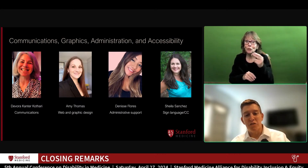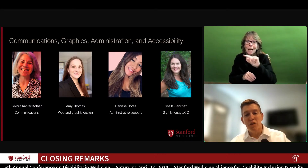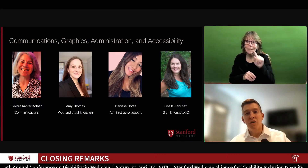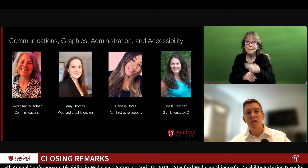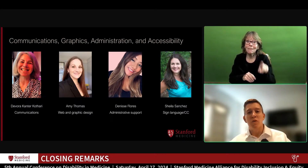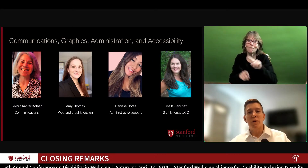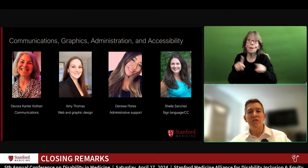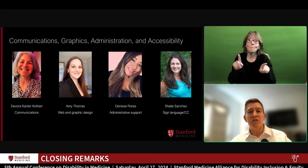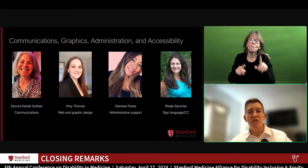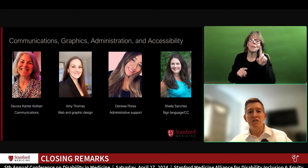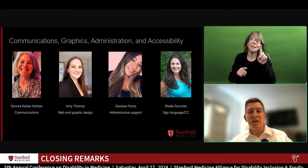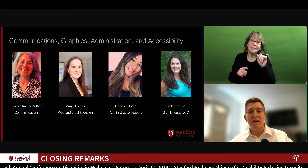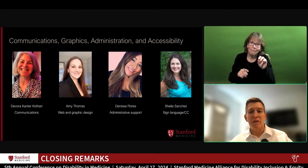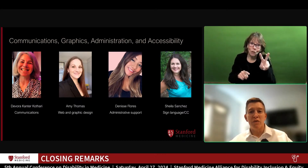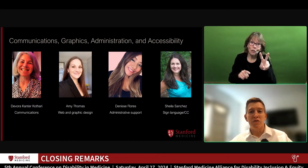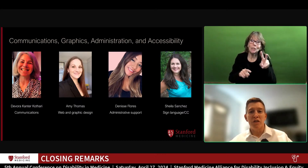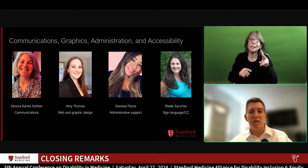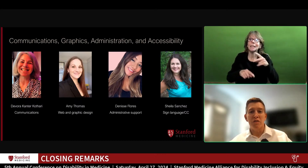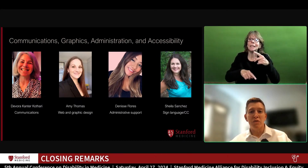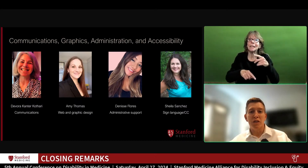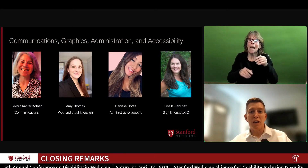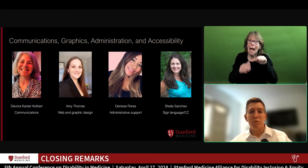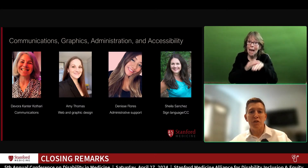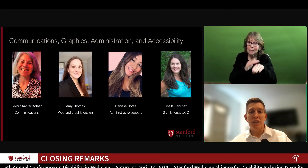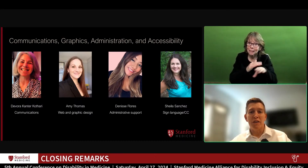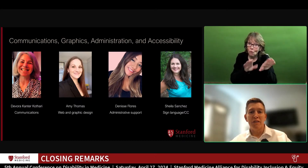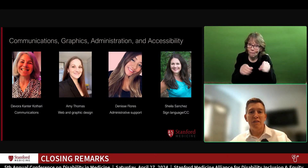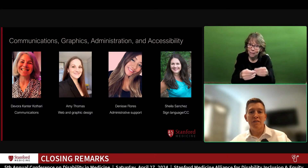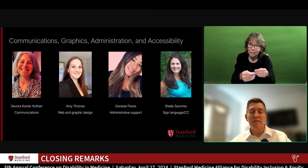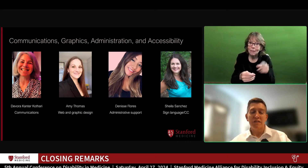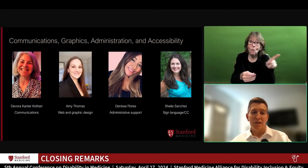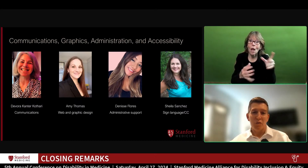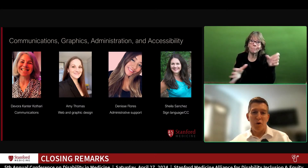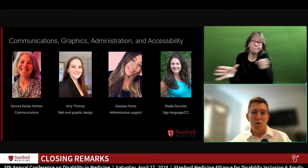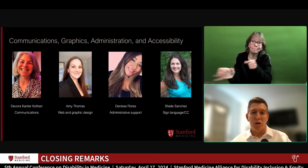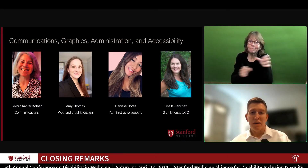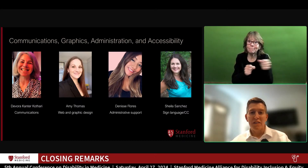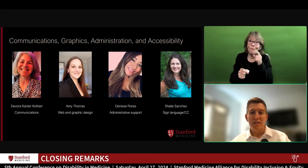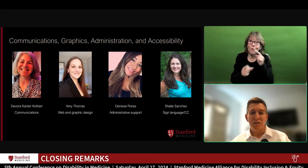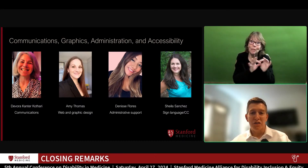who arranged our sign language and closed captioning. While we're on this, I should